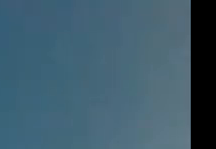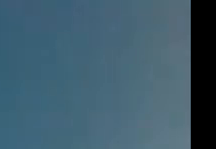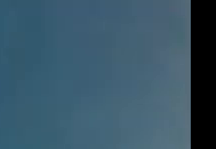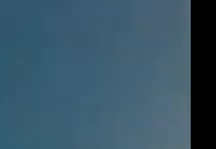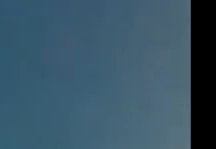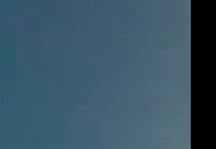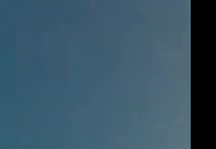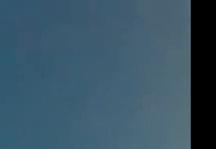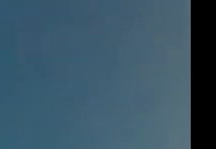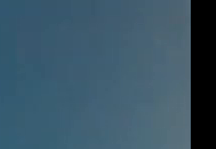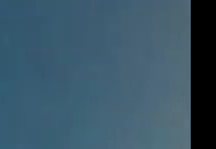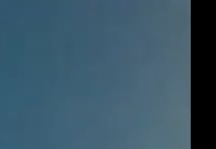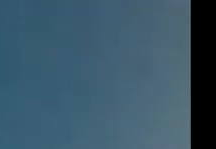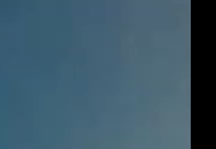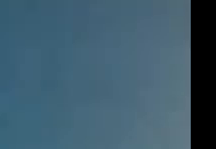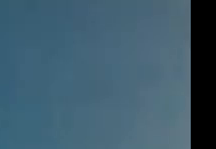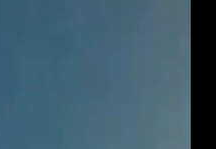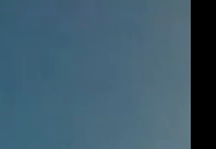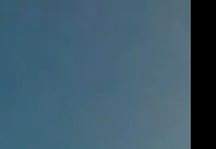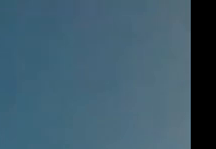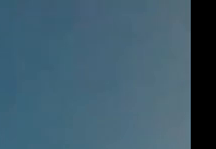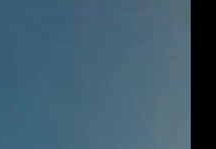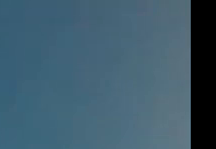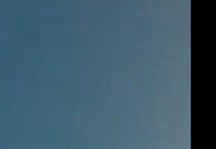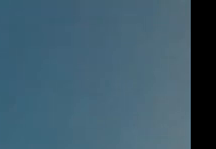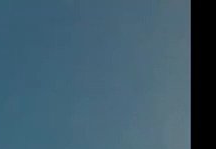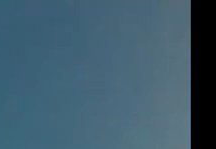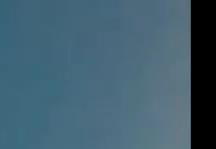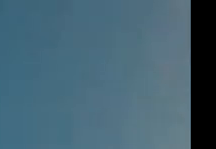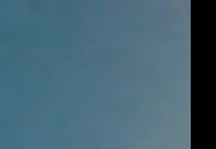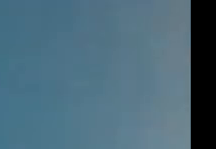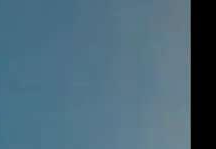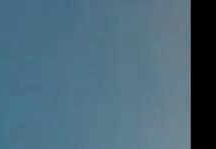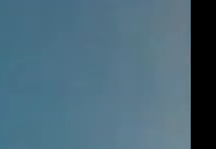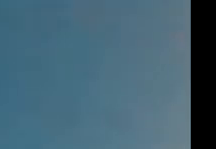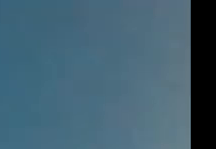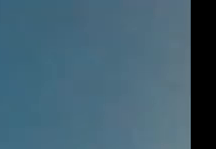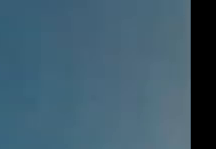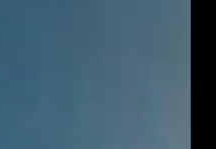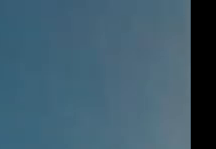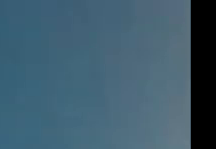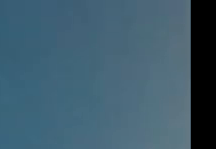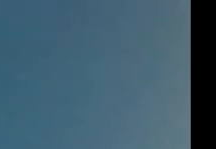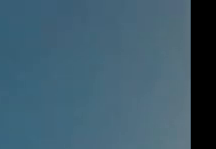So that's one response that I would offer. If someone feels like they can stay,